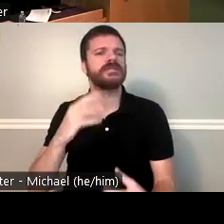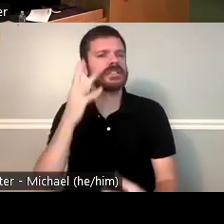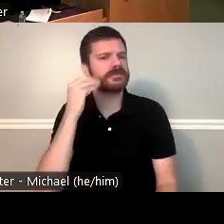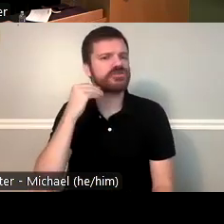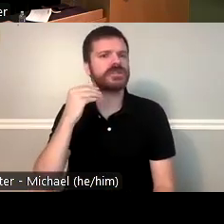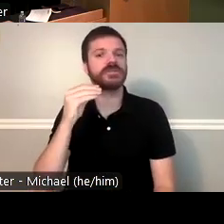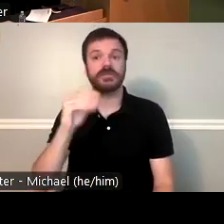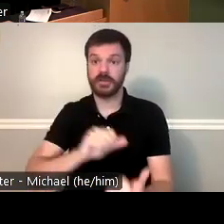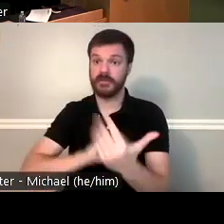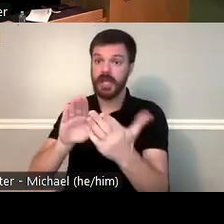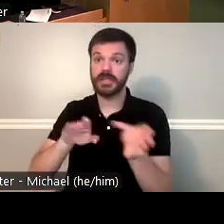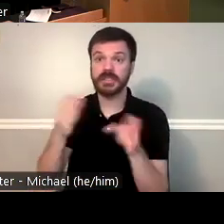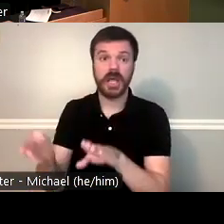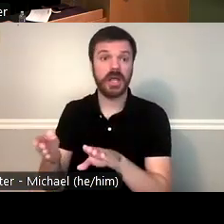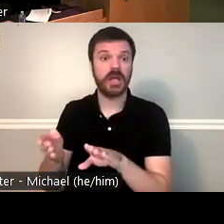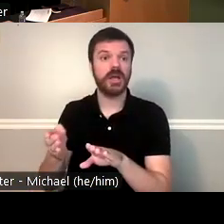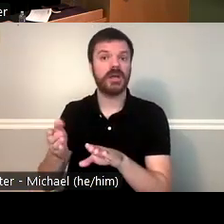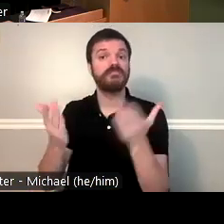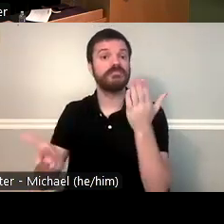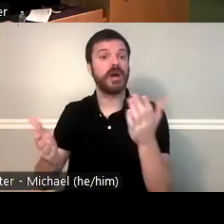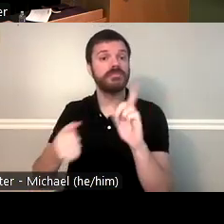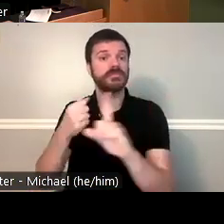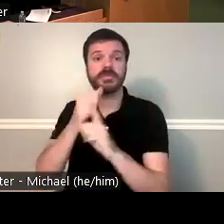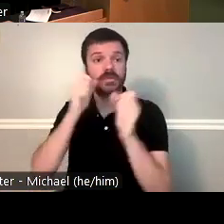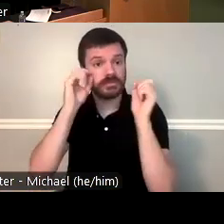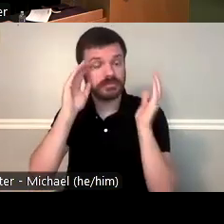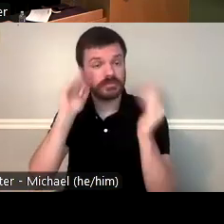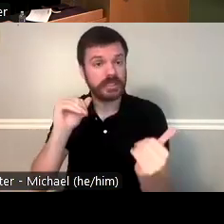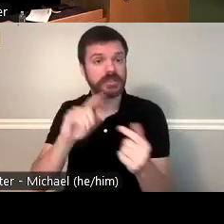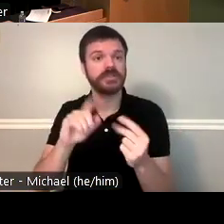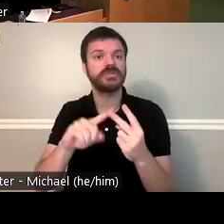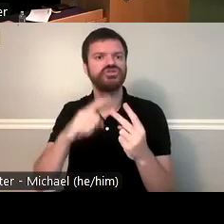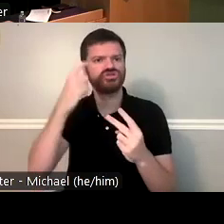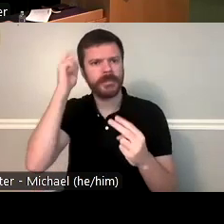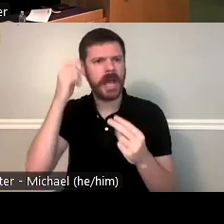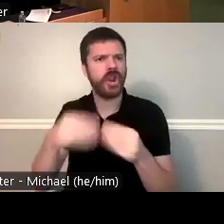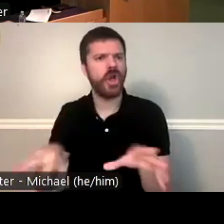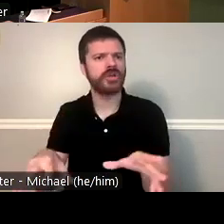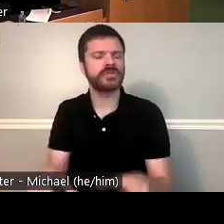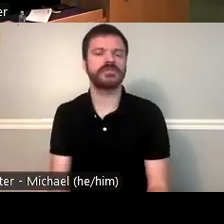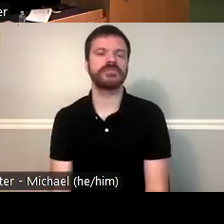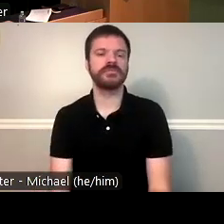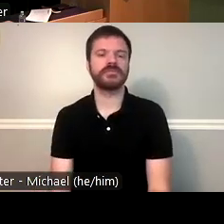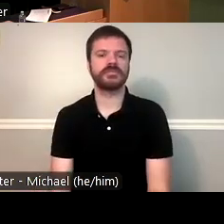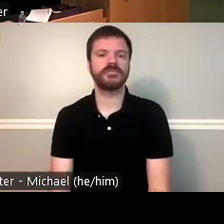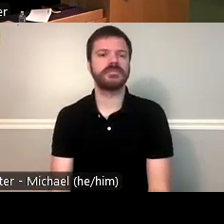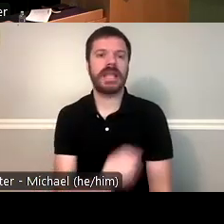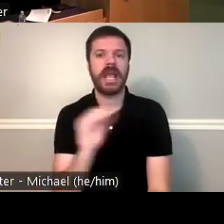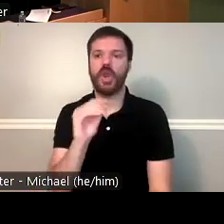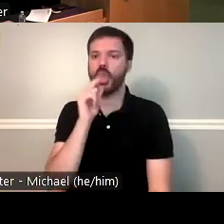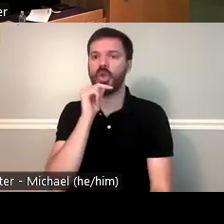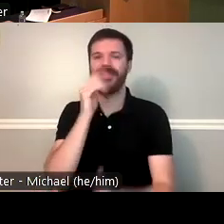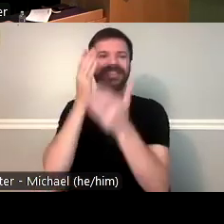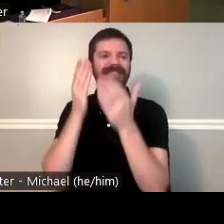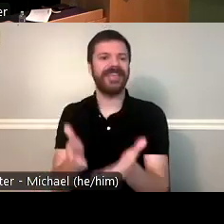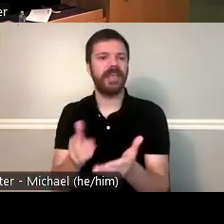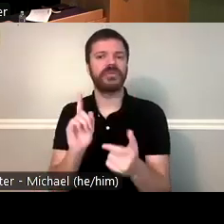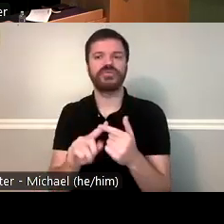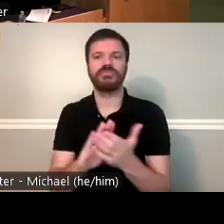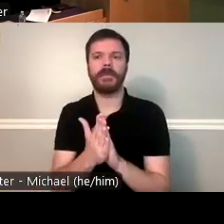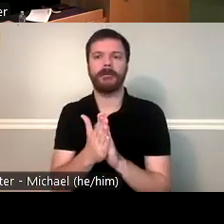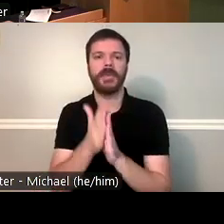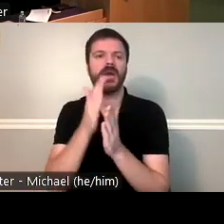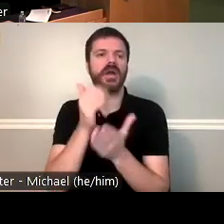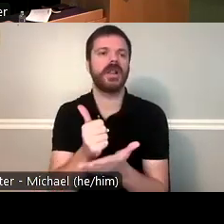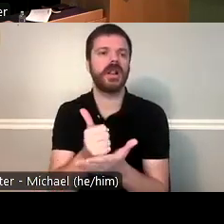death of an Unexpected death of a traumatic loss and who was there to be helpful how is the family